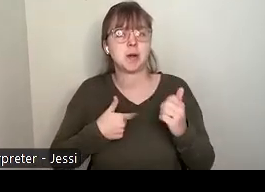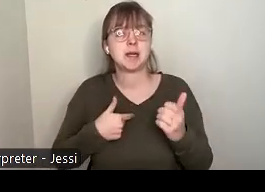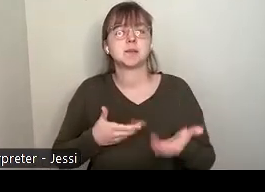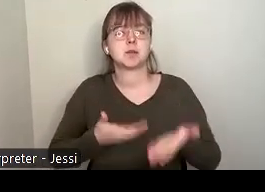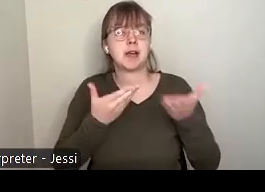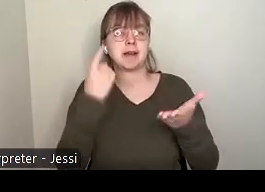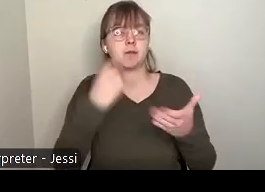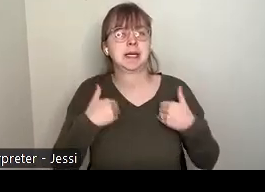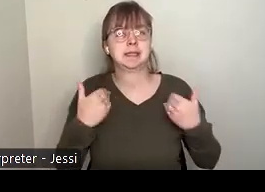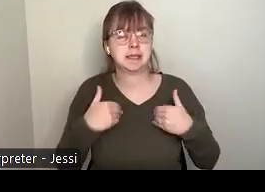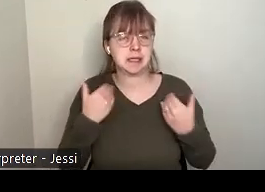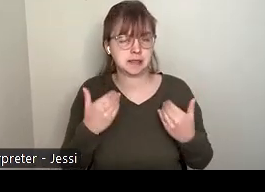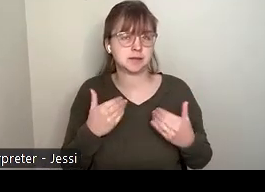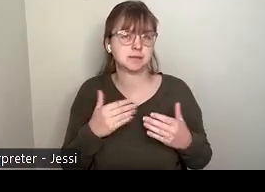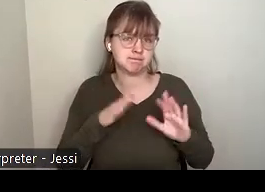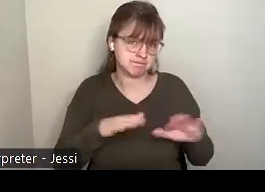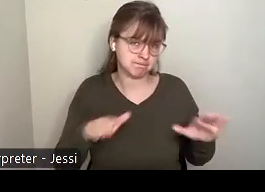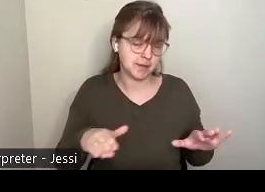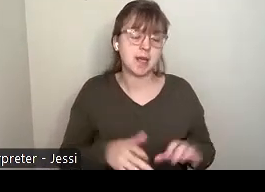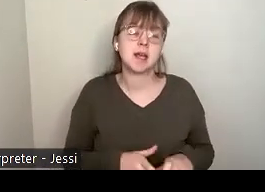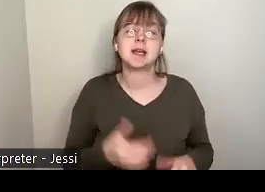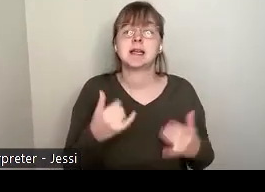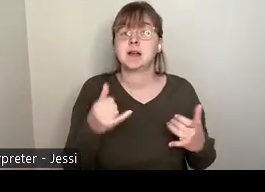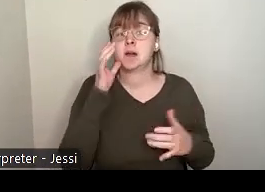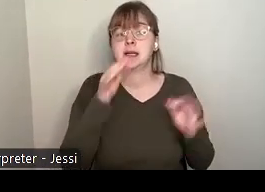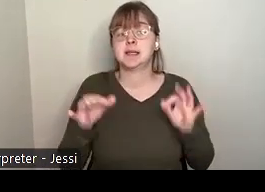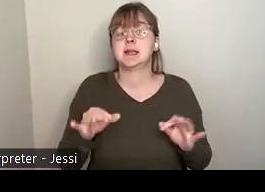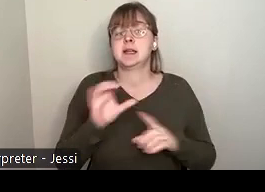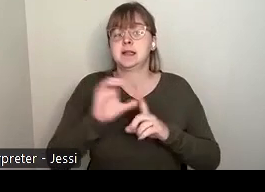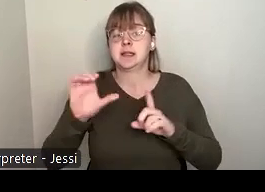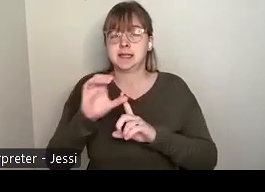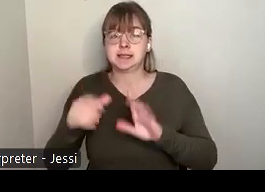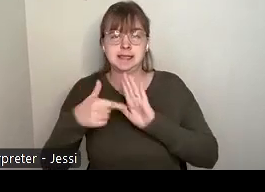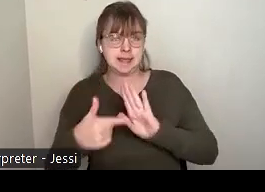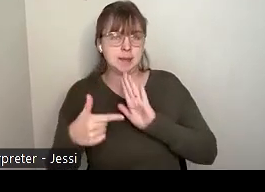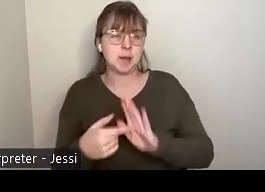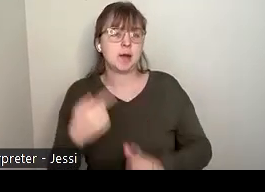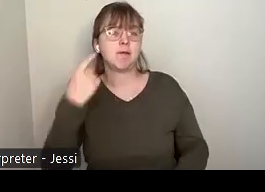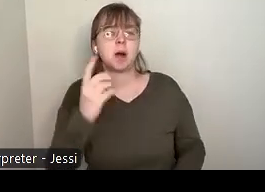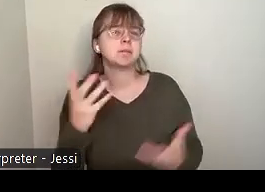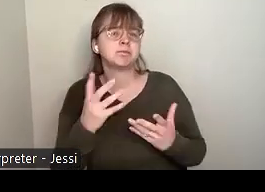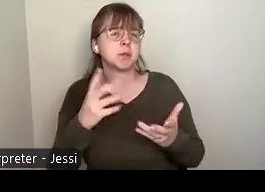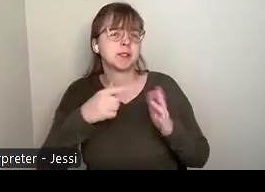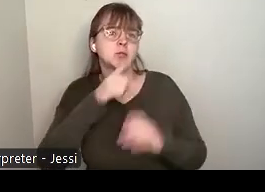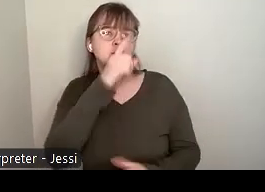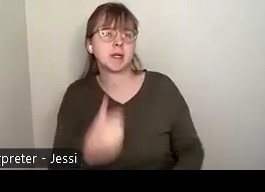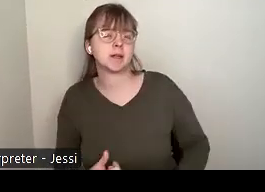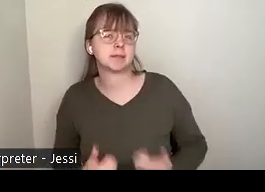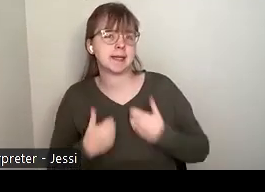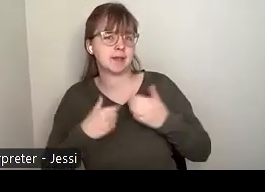example to show kind of what this might look like um in practice so Bella comes in for her newborn